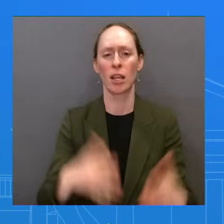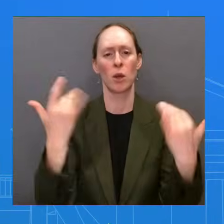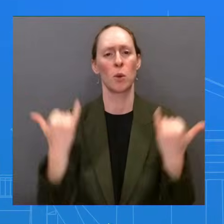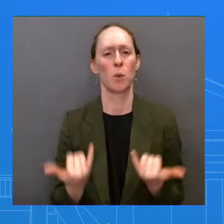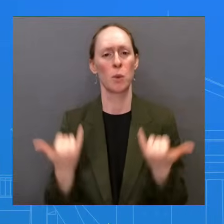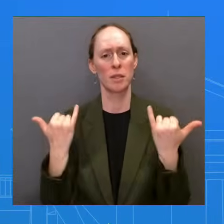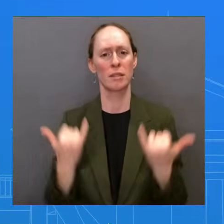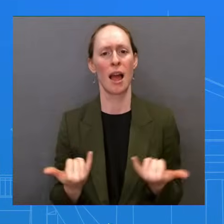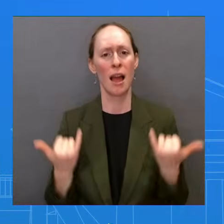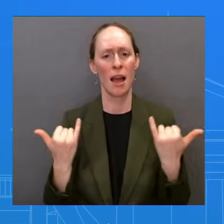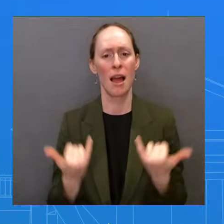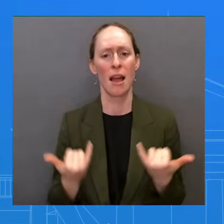20 percent -- over 20 percent.